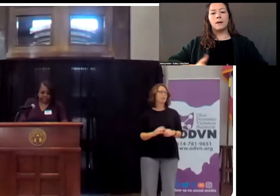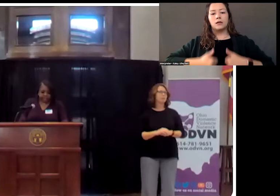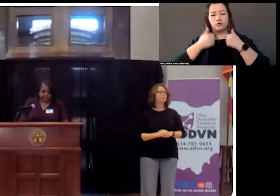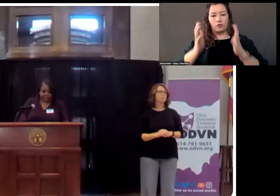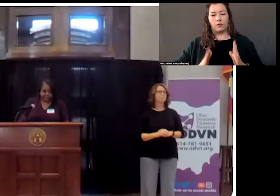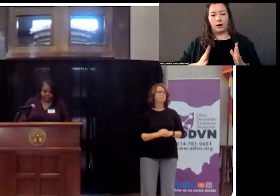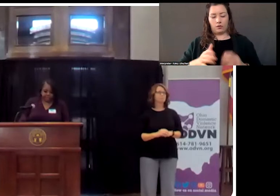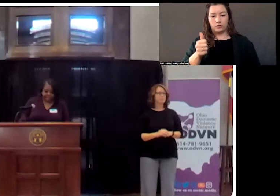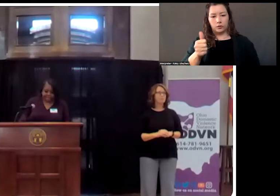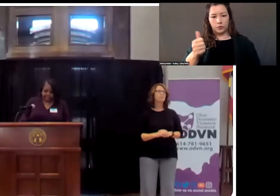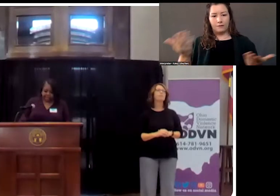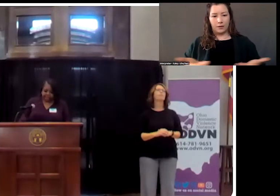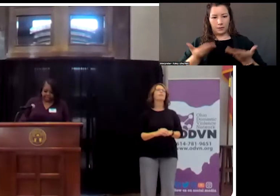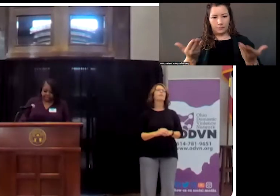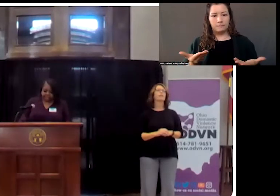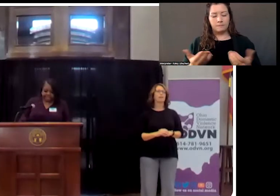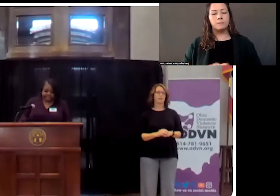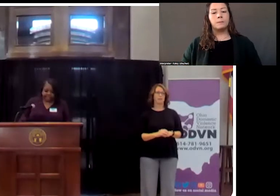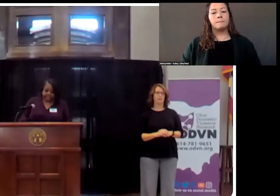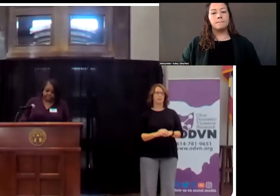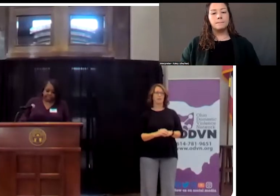So a disturbing finding from this year's fatality report.